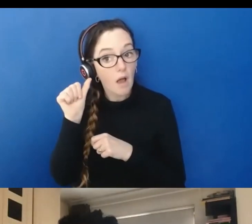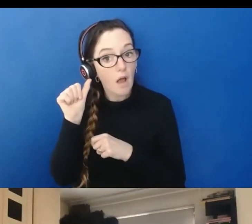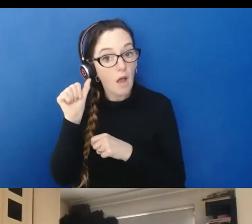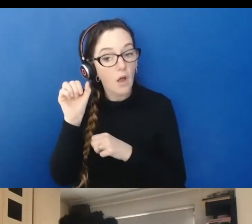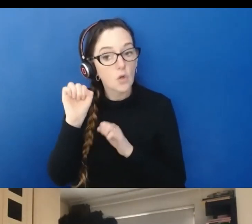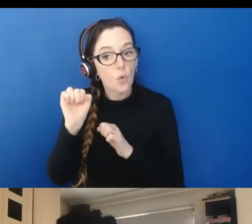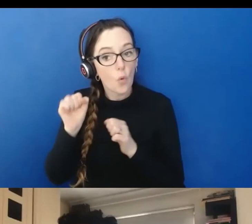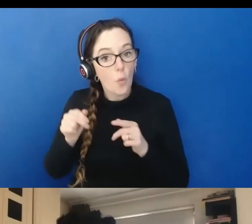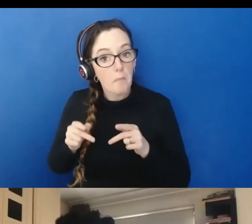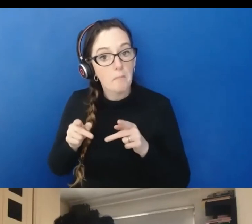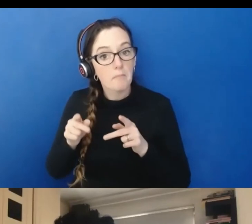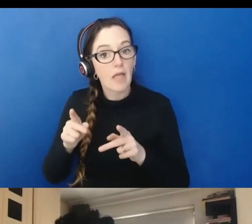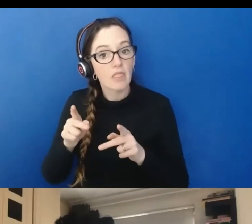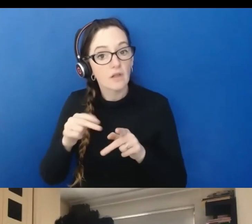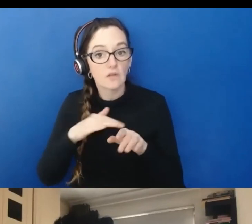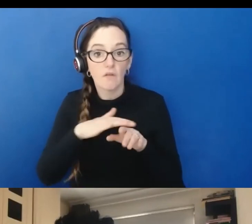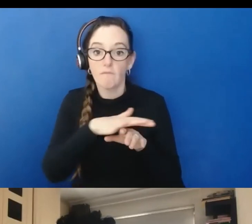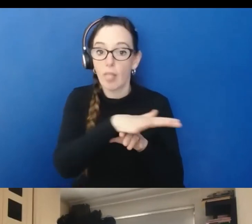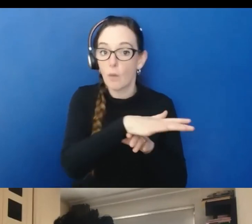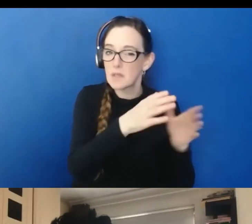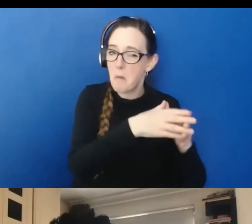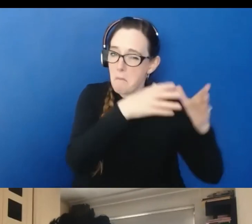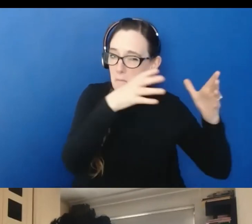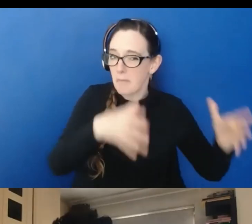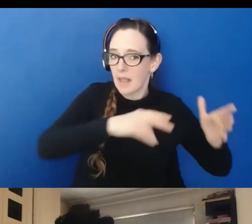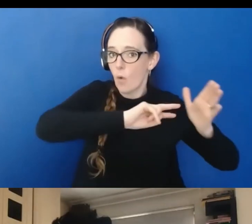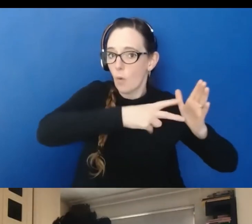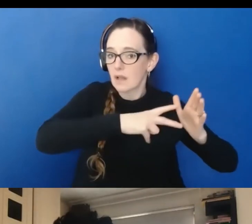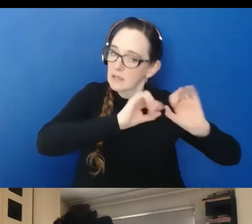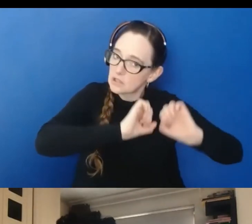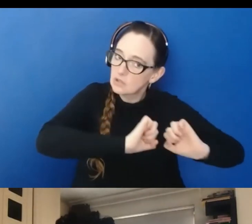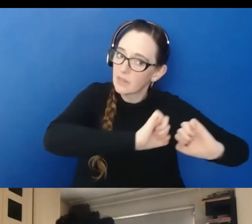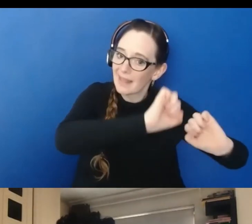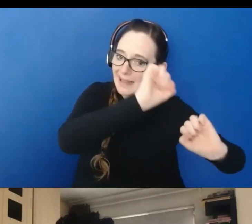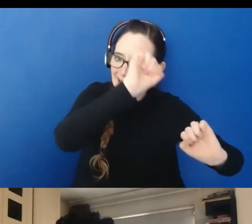changing how larger institutions make decisions and operate internally?